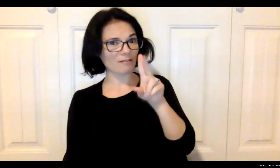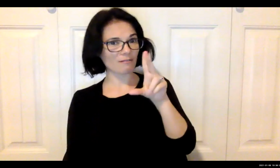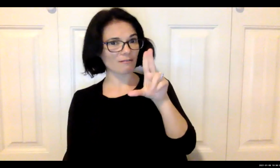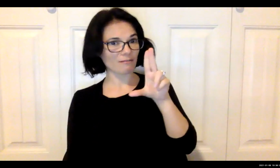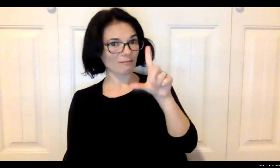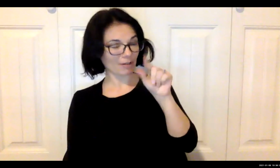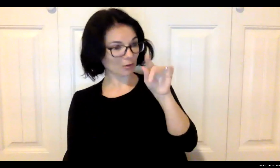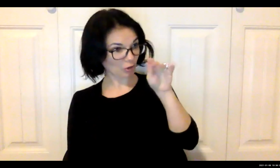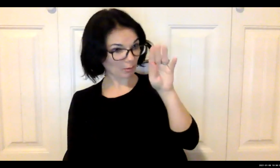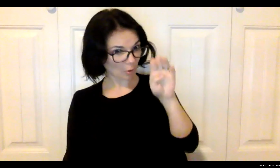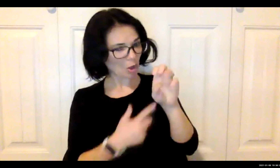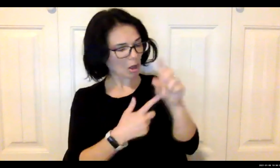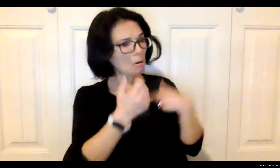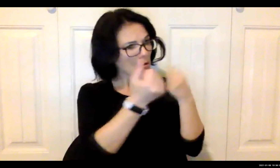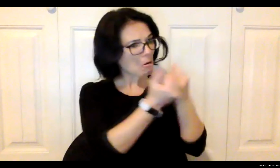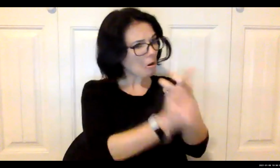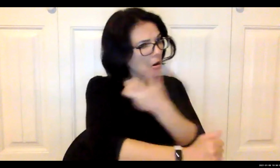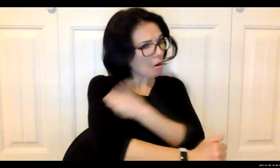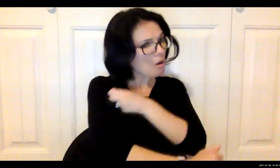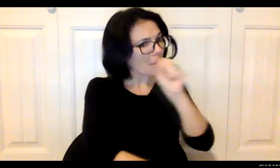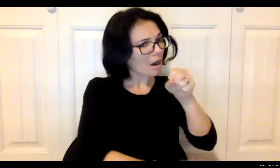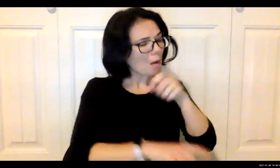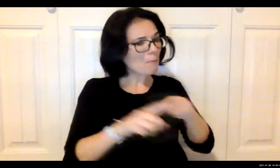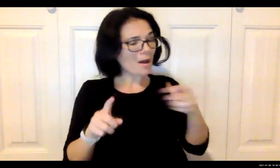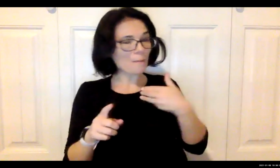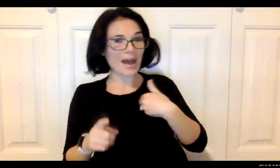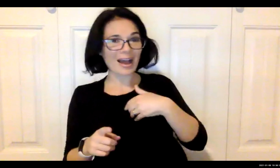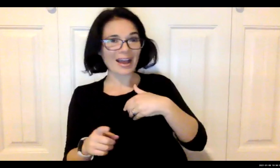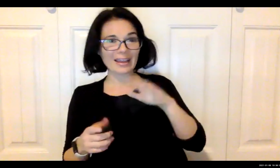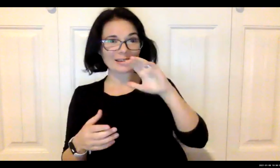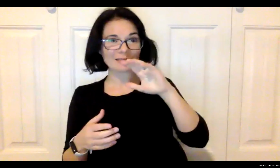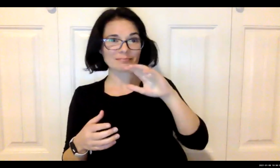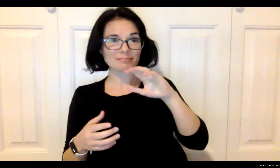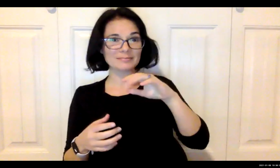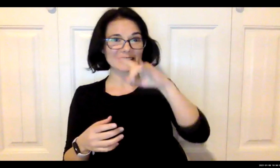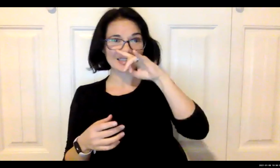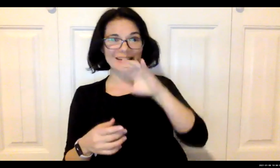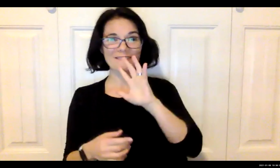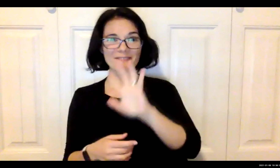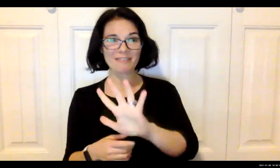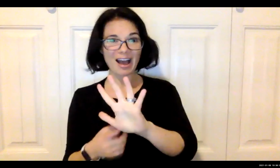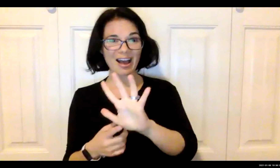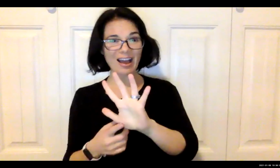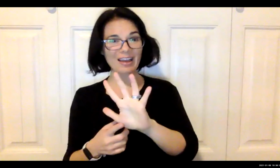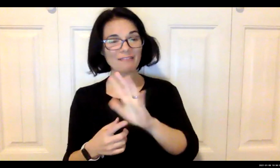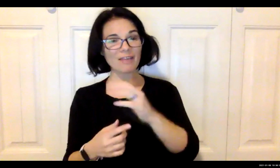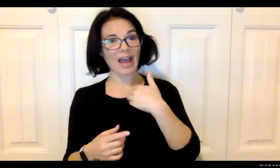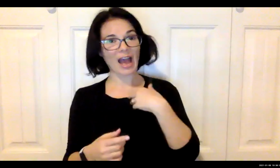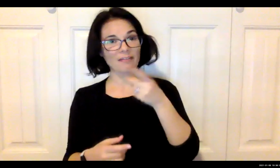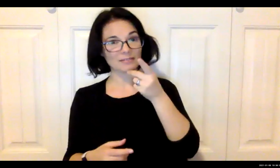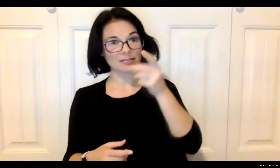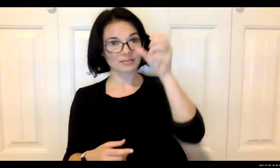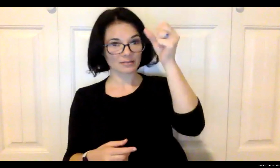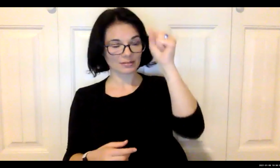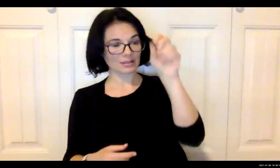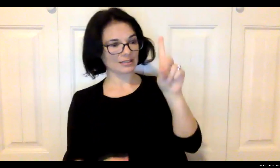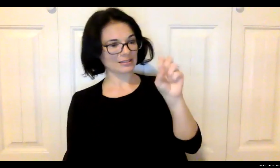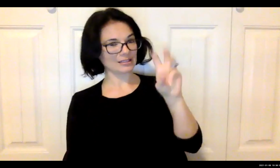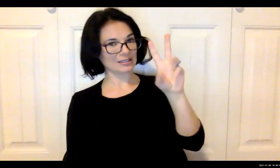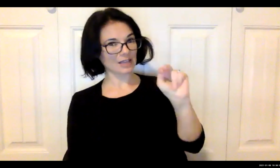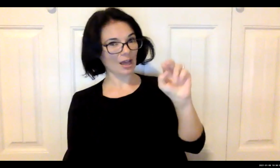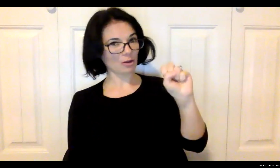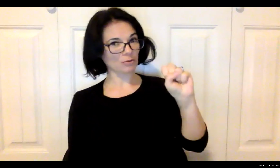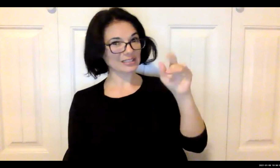who is a Down Syndrome child and was born with a heart defect, and myself with a heart condition.